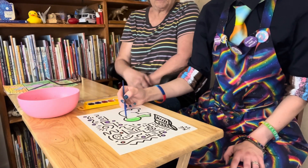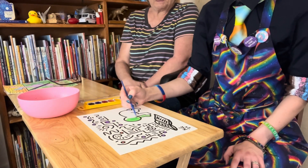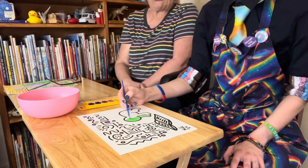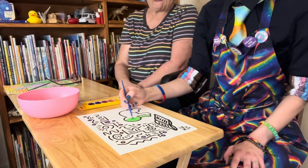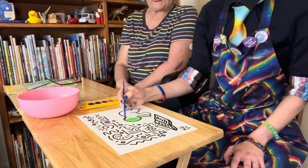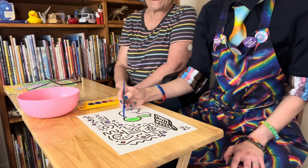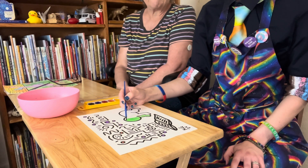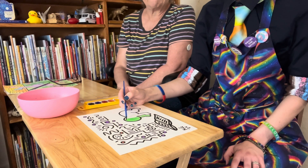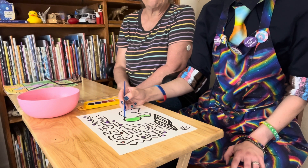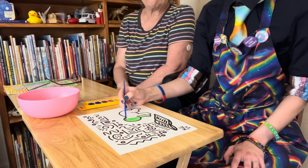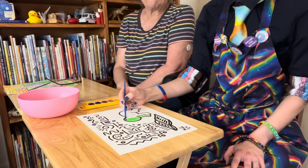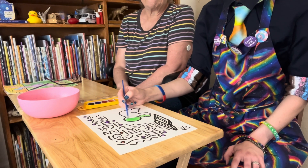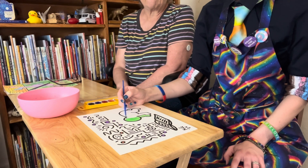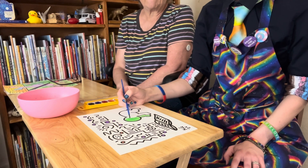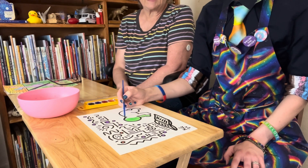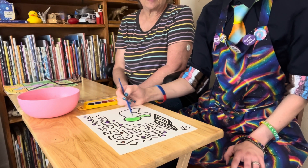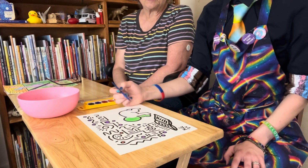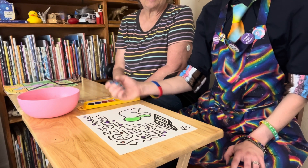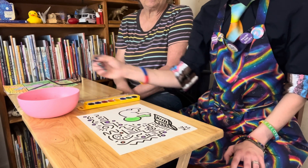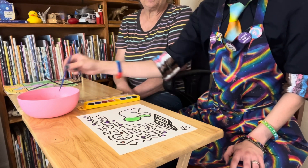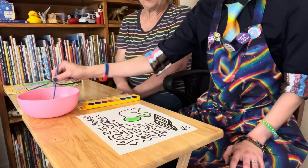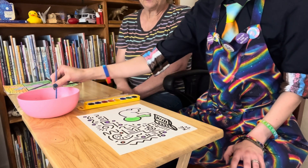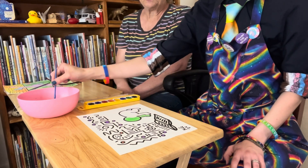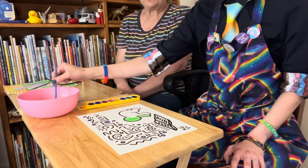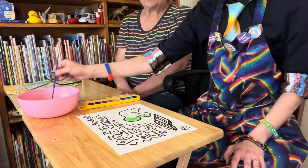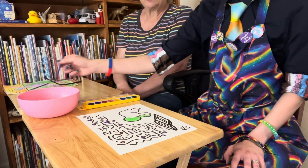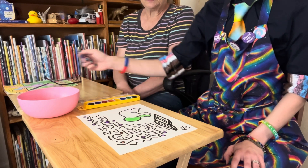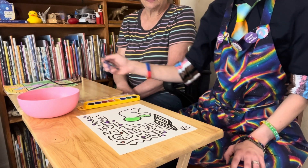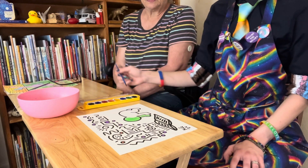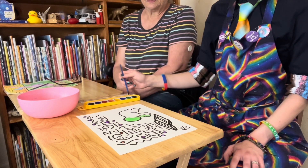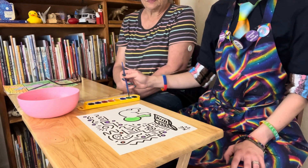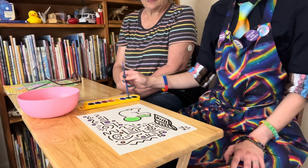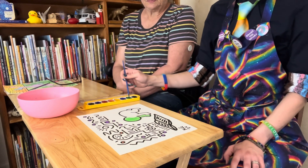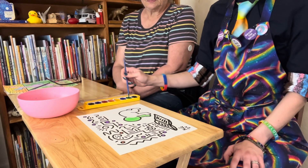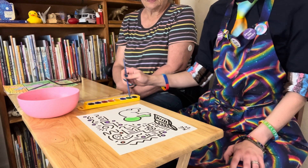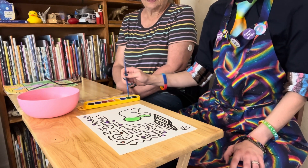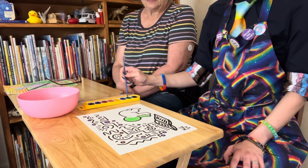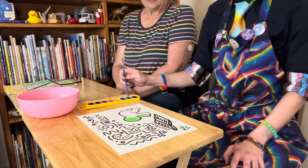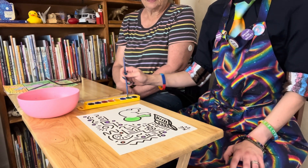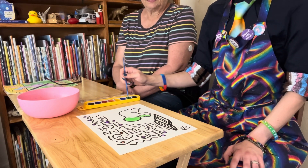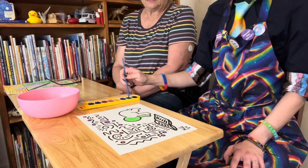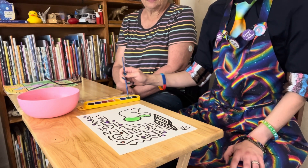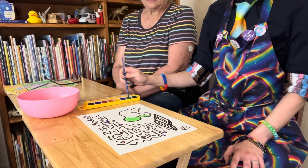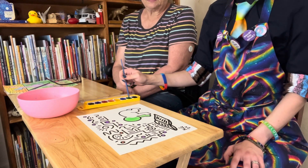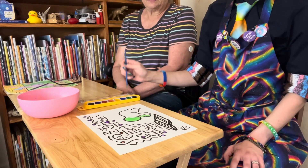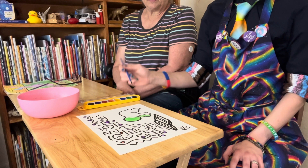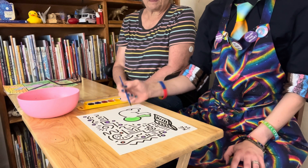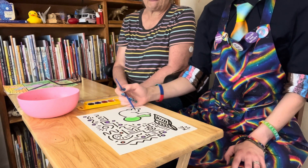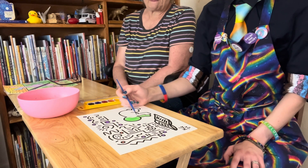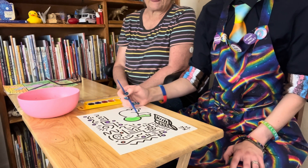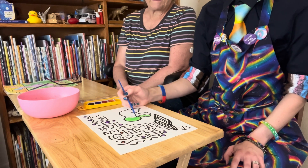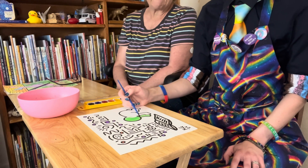Yeah. I honestly love working with watercolors, it can be so fun and freeing. And actually, the book